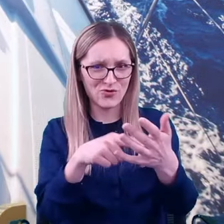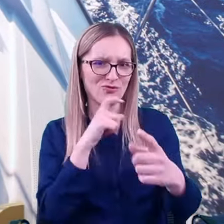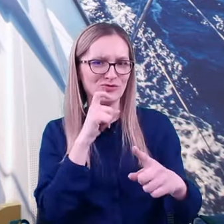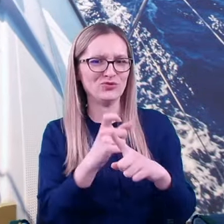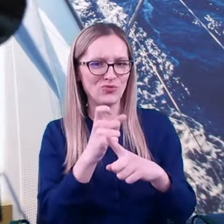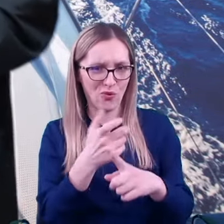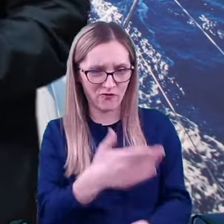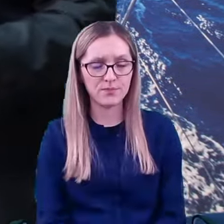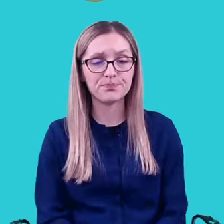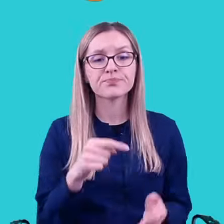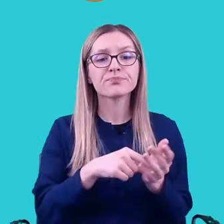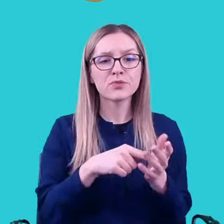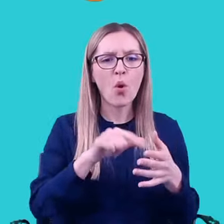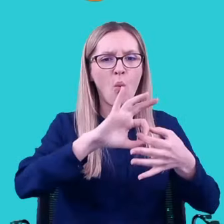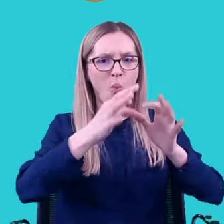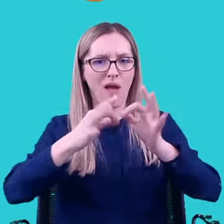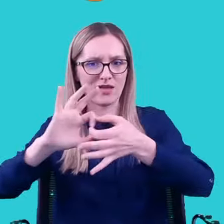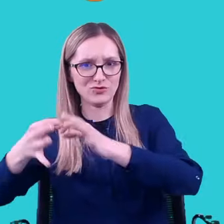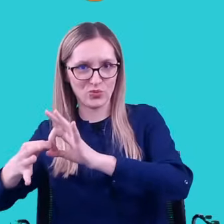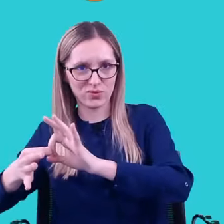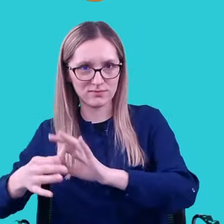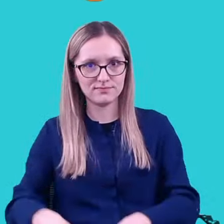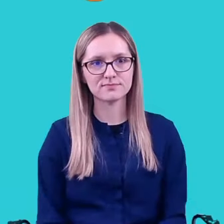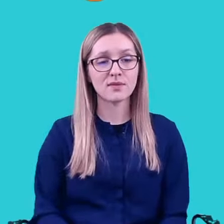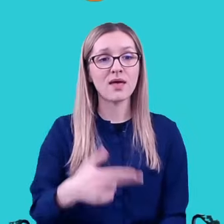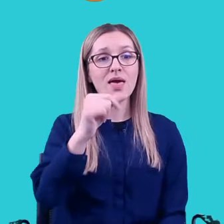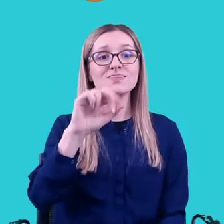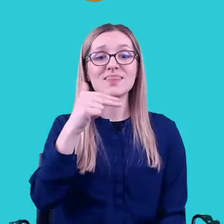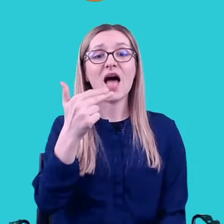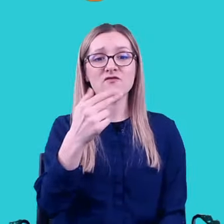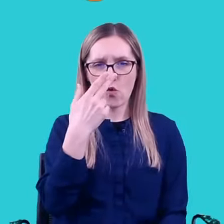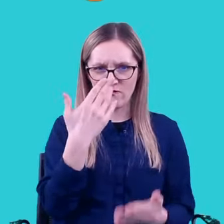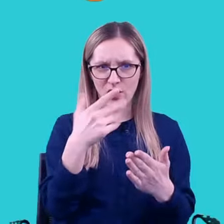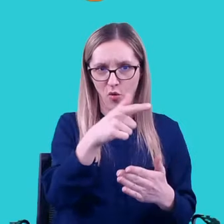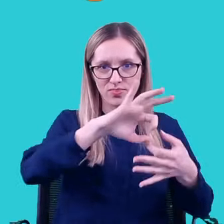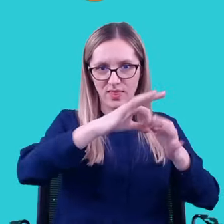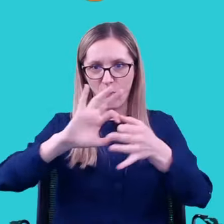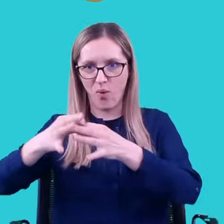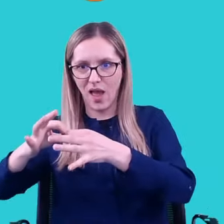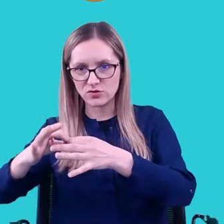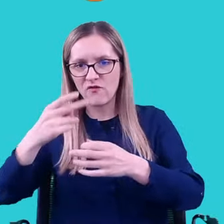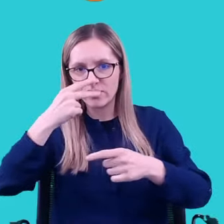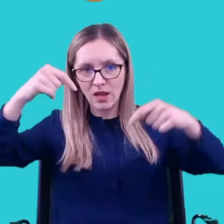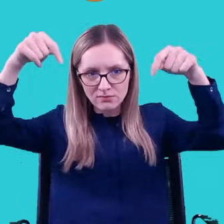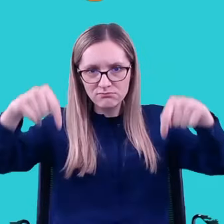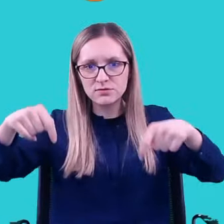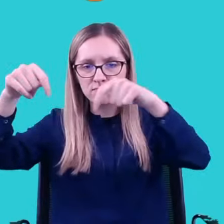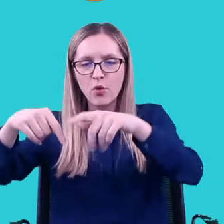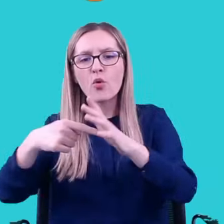A polymer is a chain. In nafion’s case, its chain has special offshoots that are negatively charged.